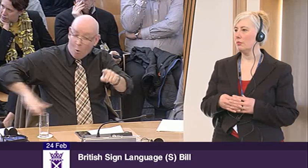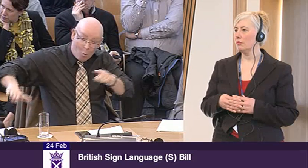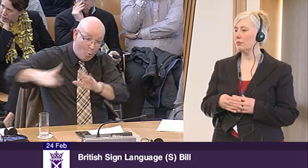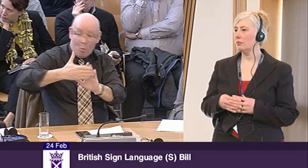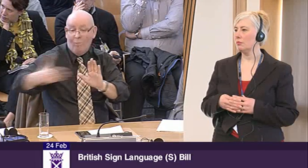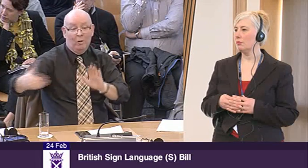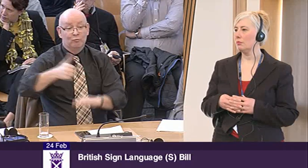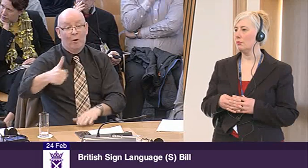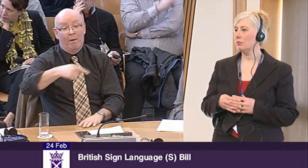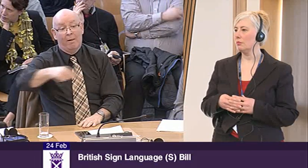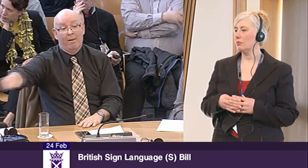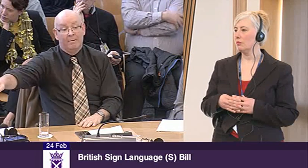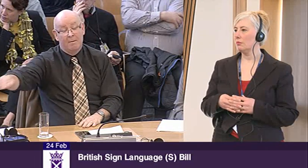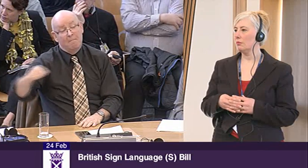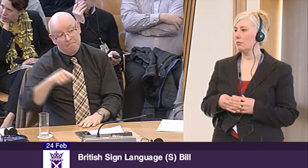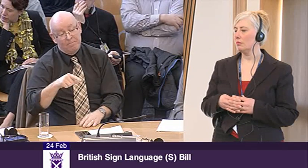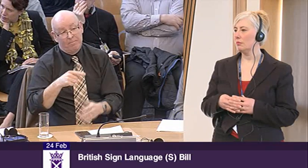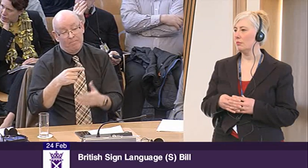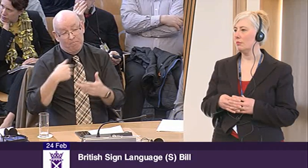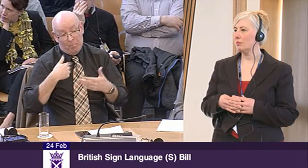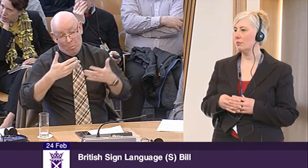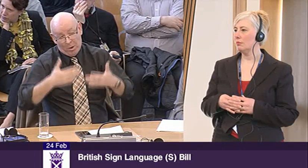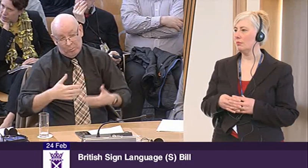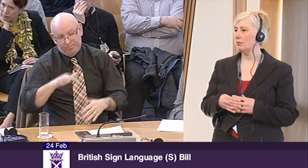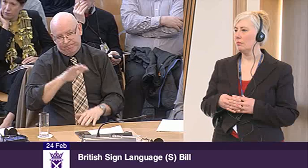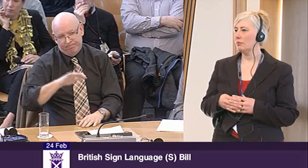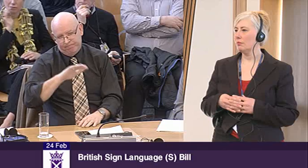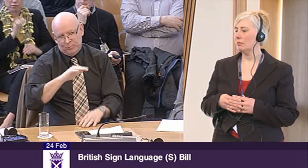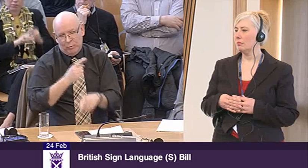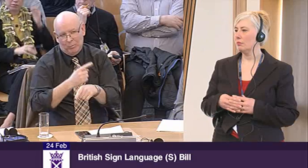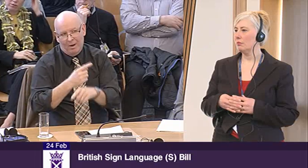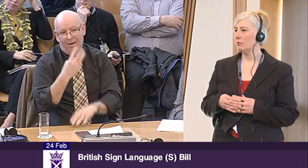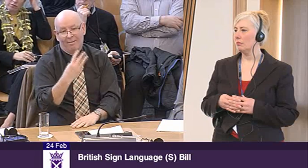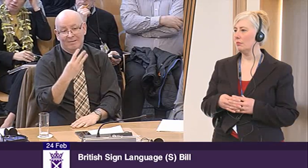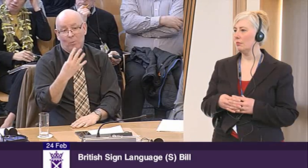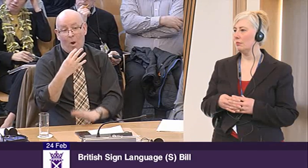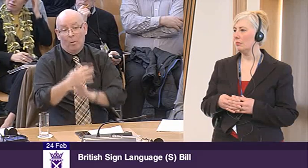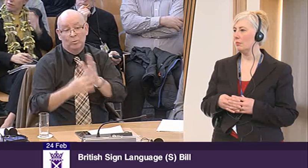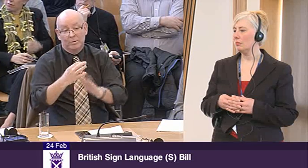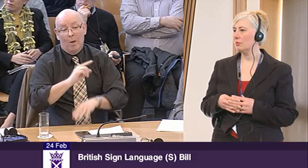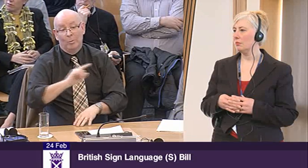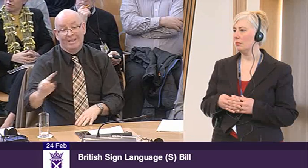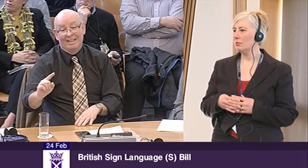us 5 per cent of all television programming across all channels. That works out at 94